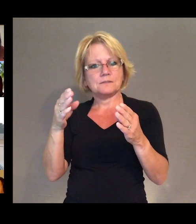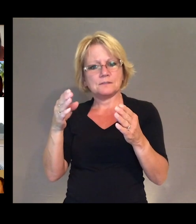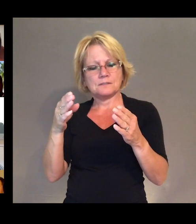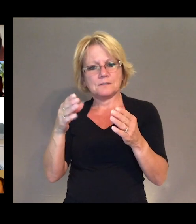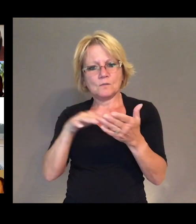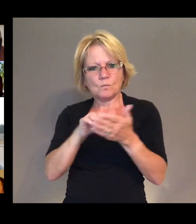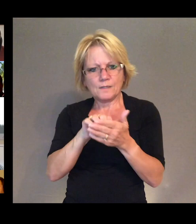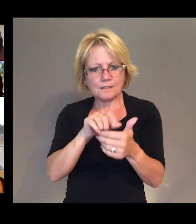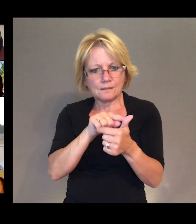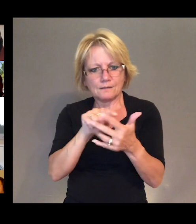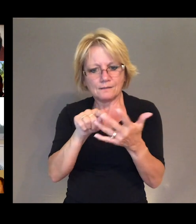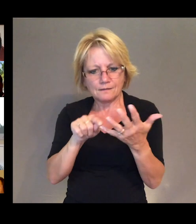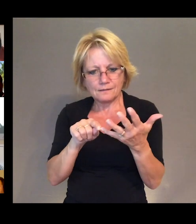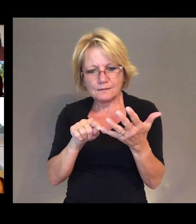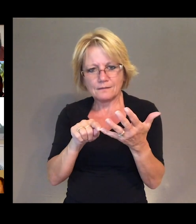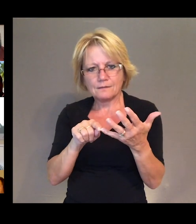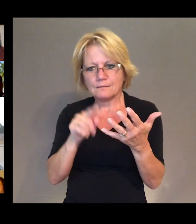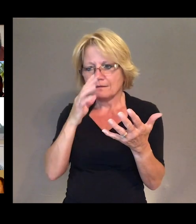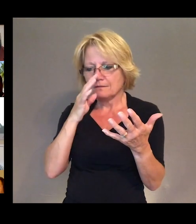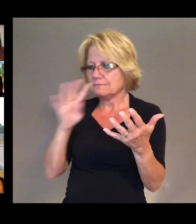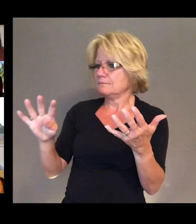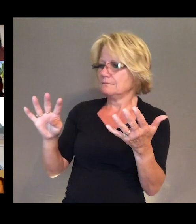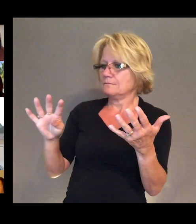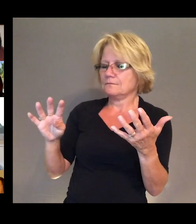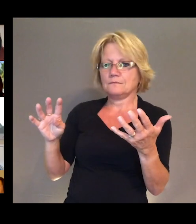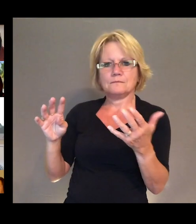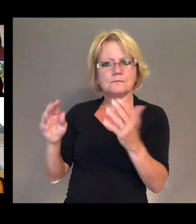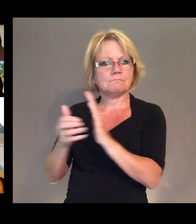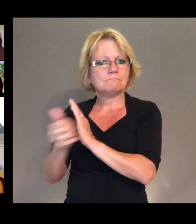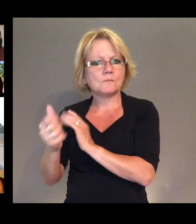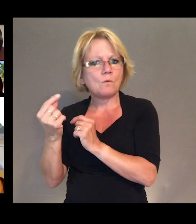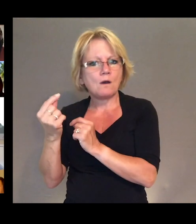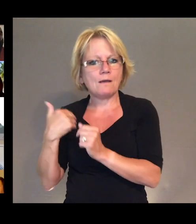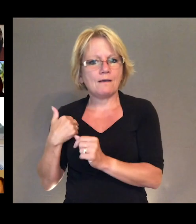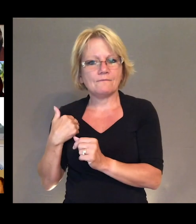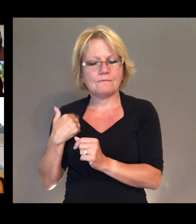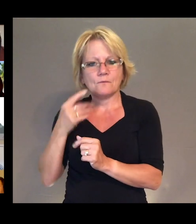but we're not really paying attention to the things that they're great at. And how can we expose them to those opportunities